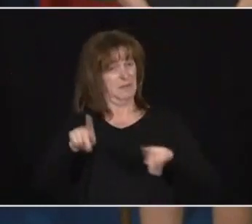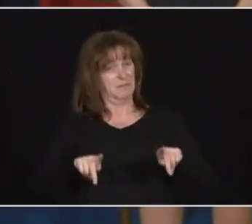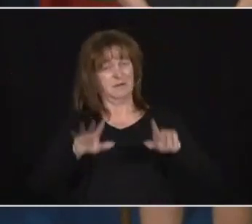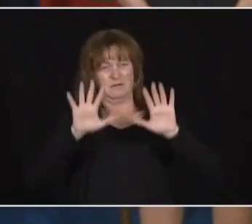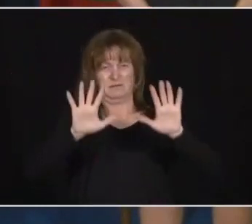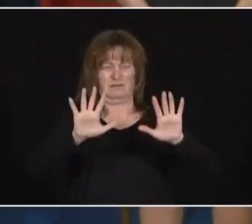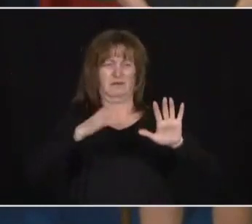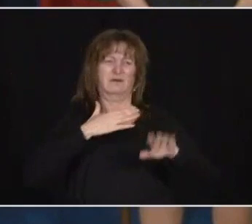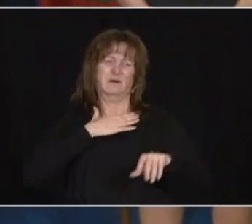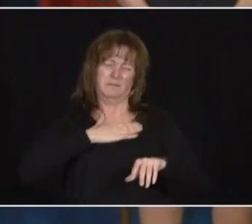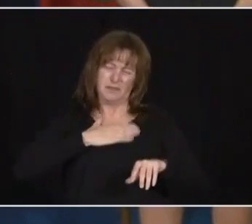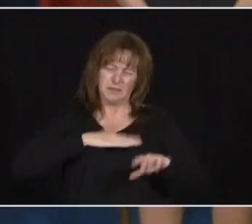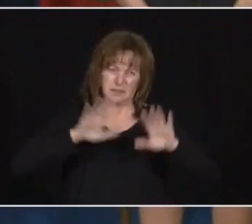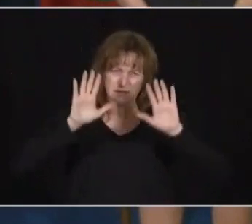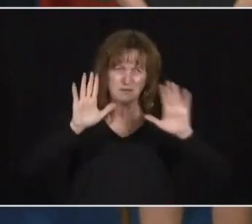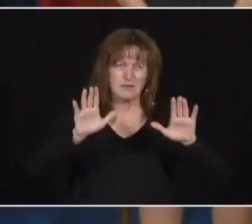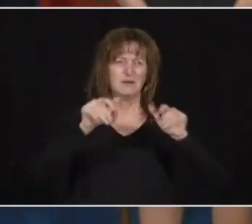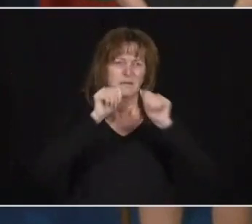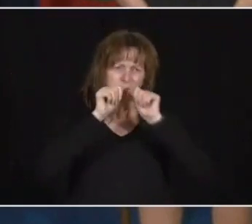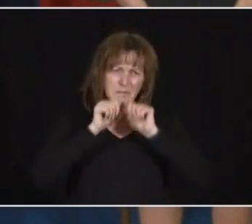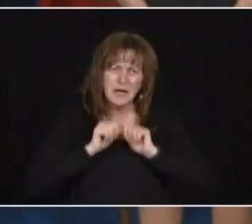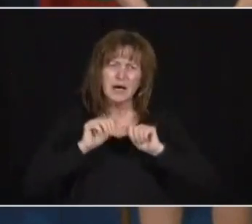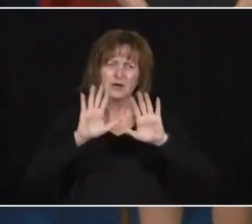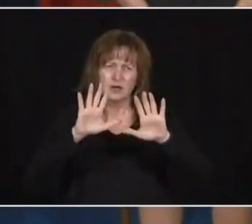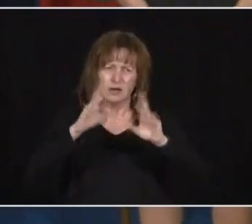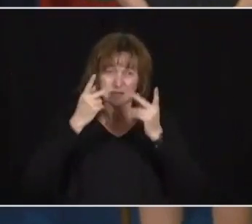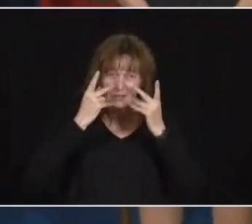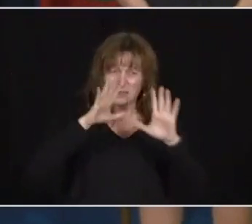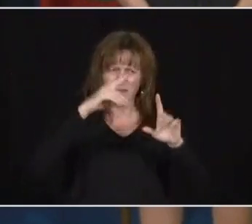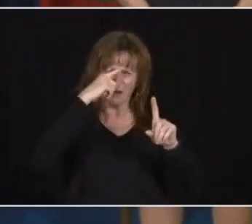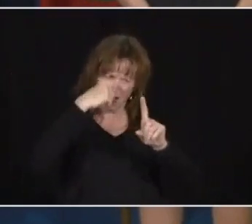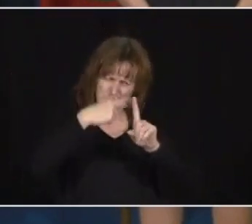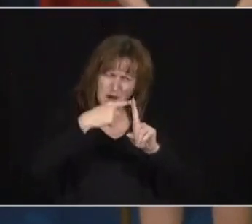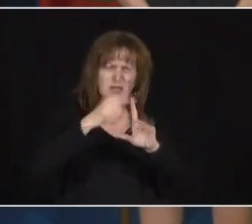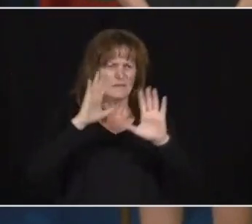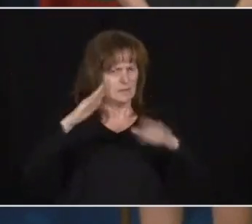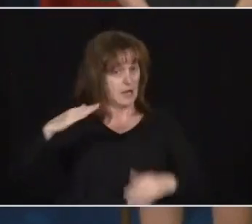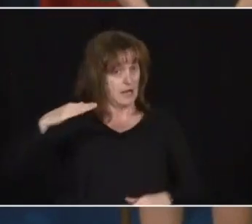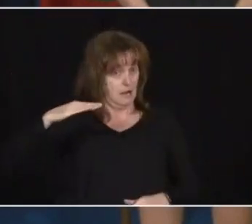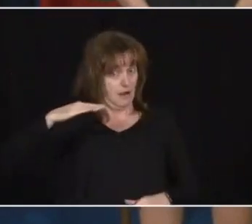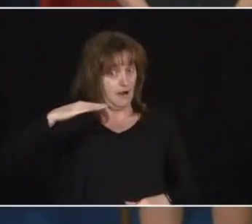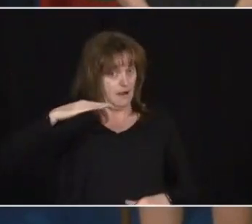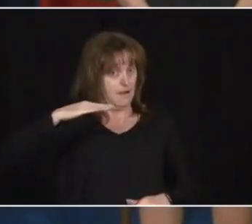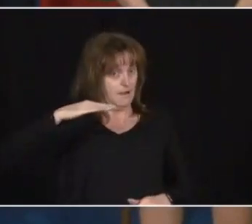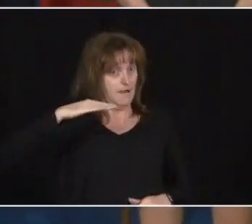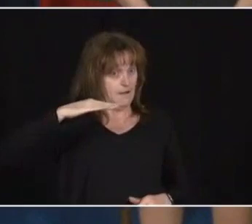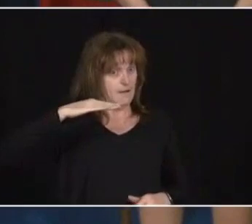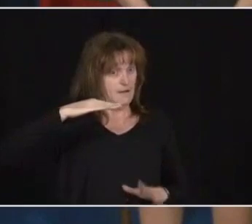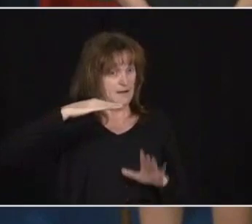So I just ask people to hang in there. We're seeing a trend. We're going to get there.